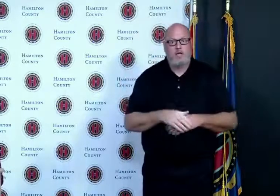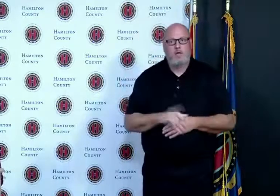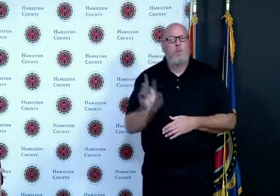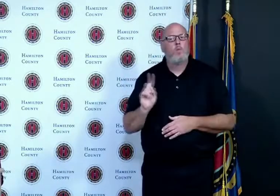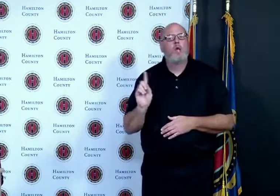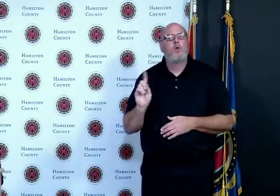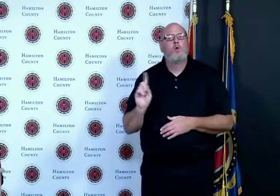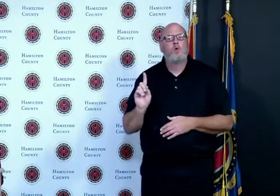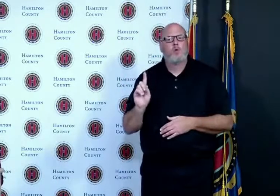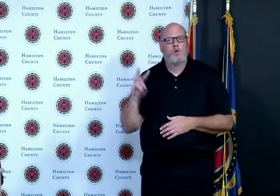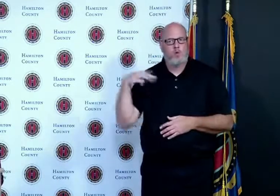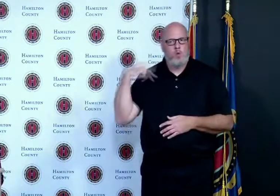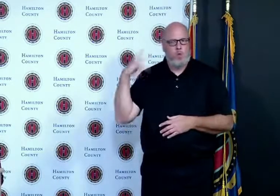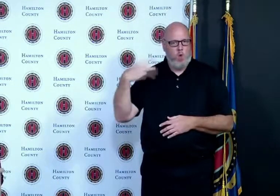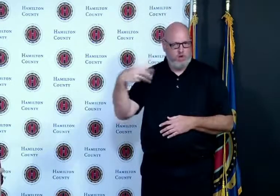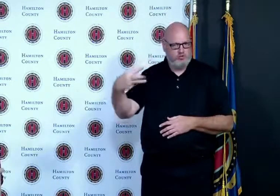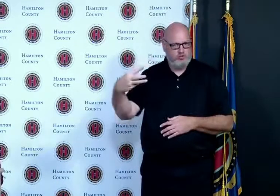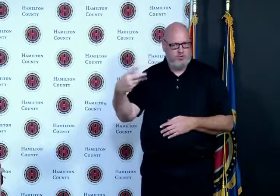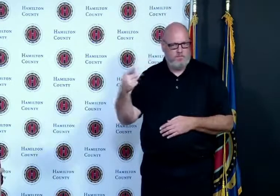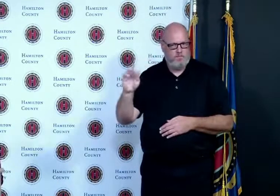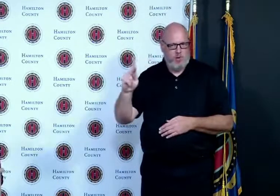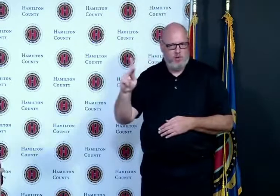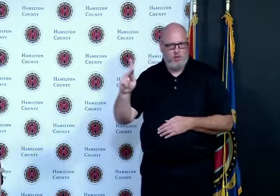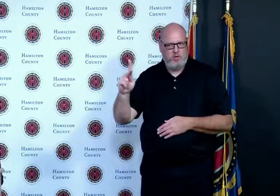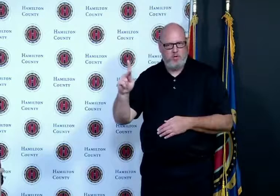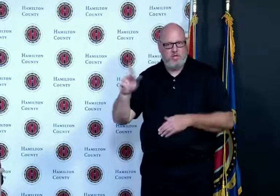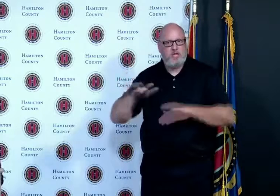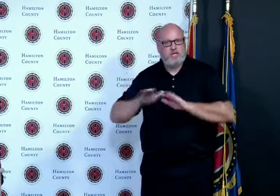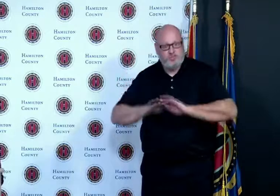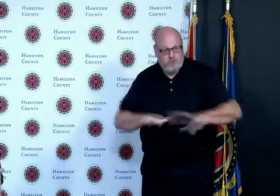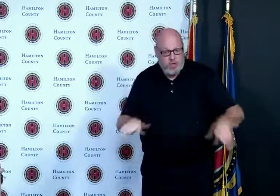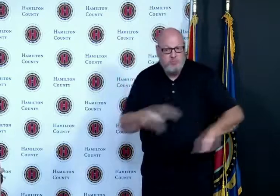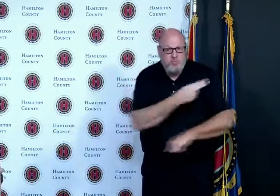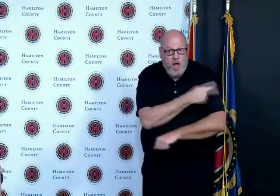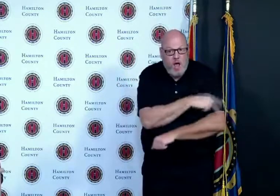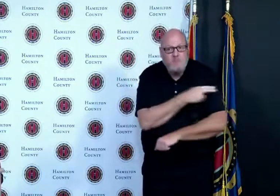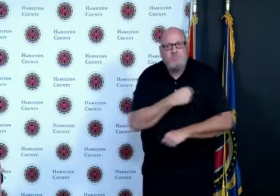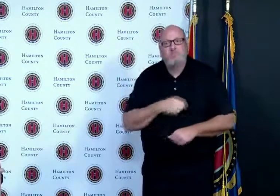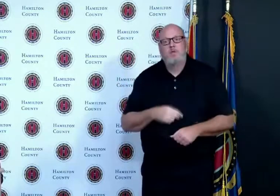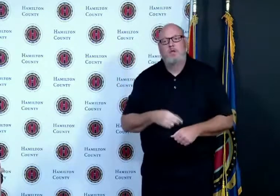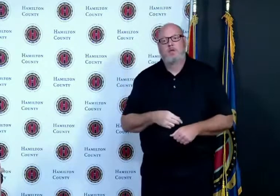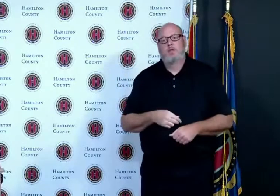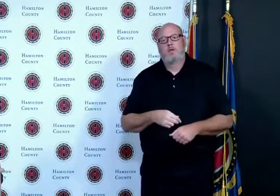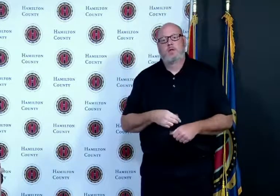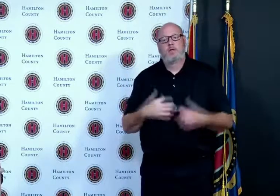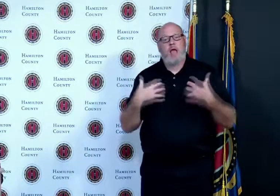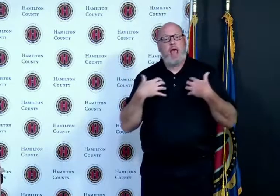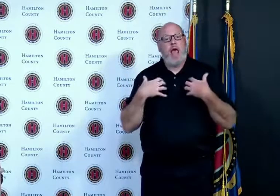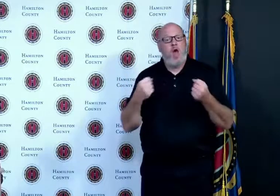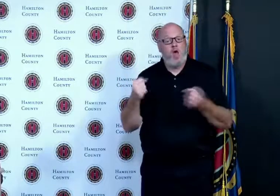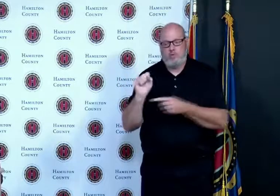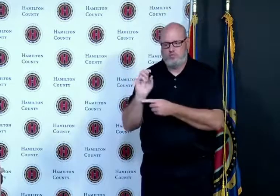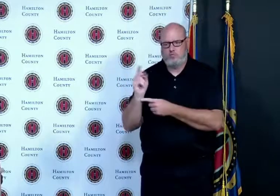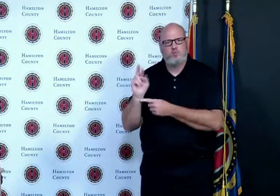Children's Hospital Health Source locations Sterling Rapid Response in the Tri-County Mall